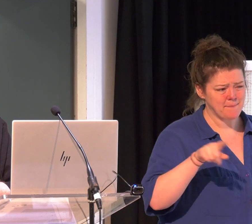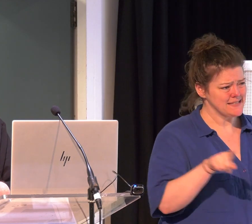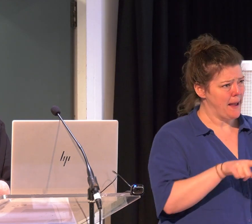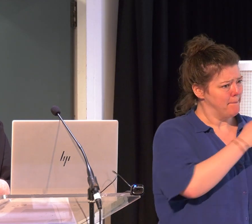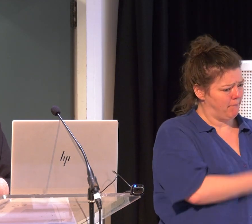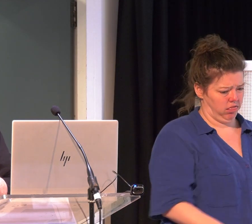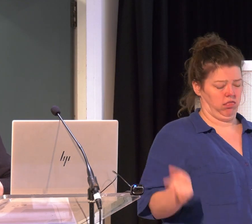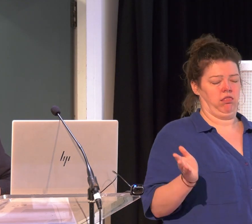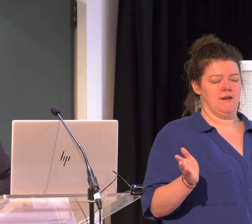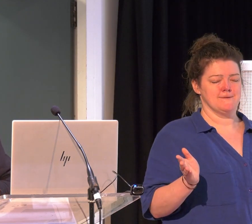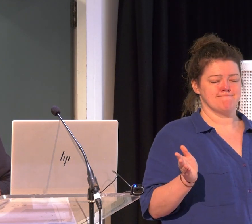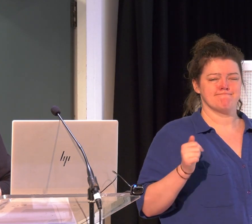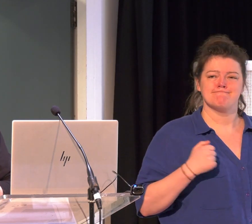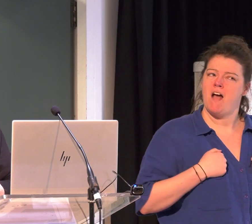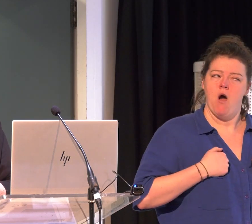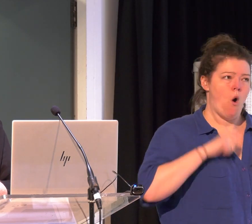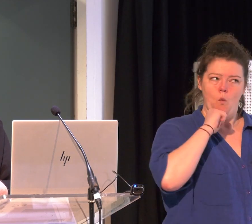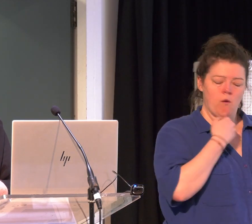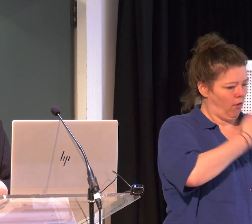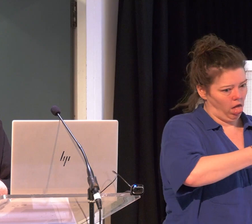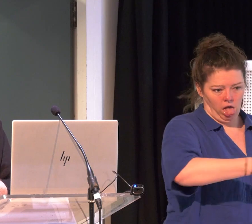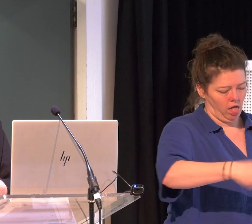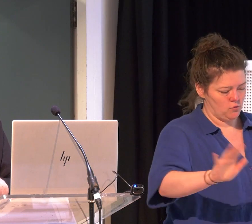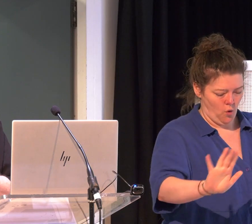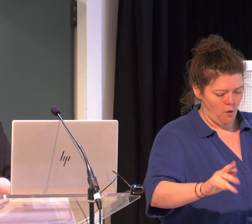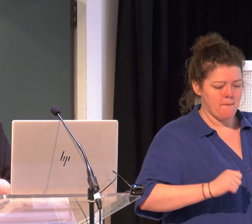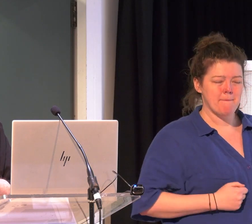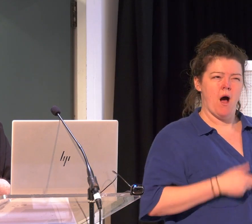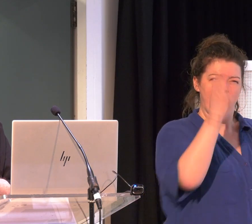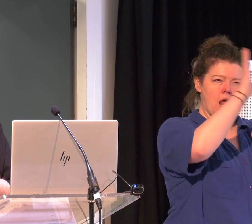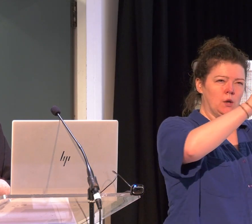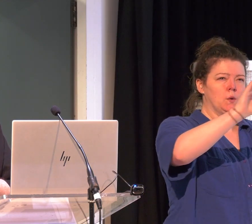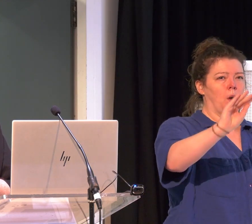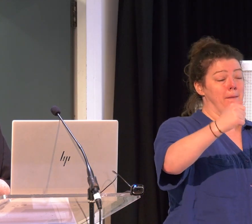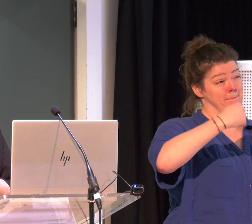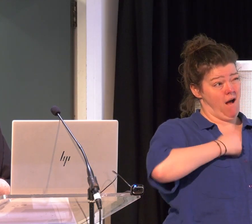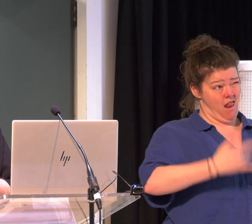I don't want to go any longer except to say that what has guided my life